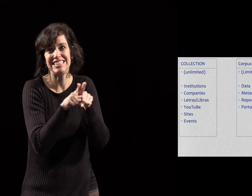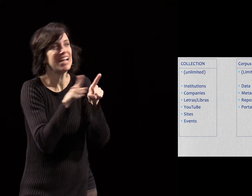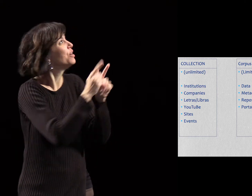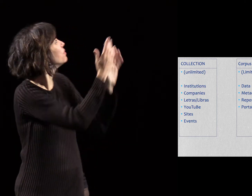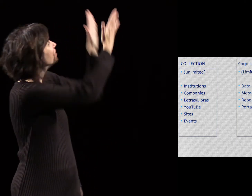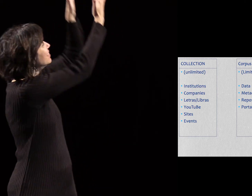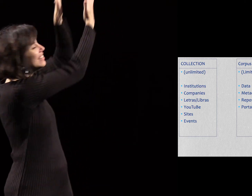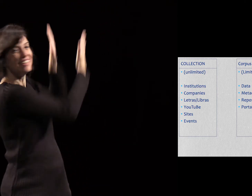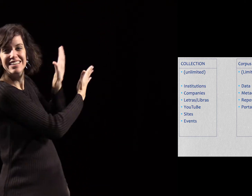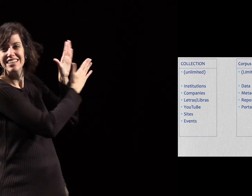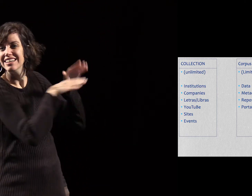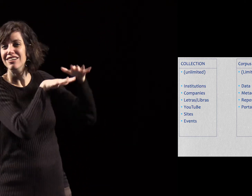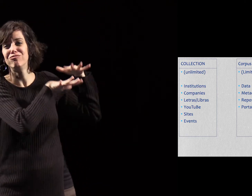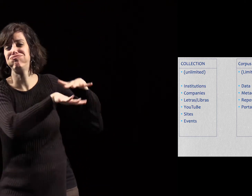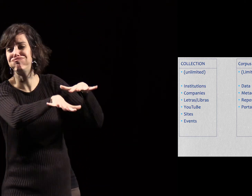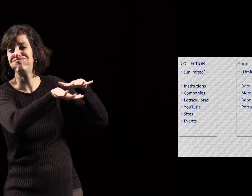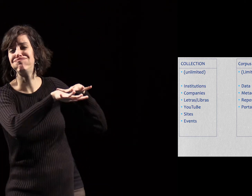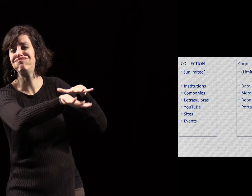and that's how this list of sources is.